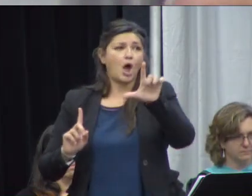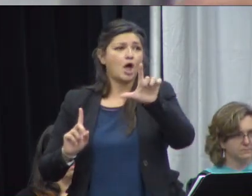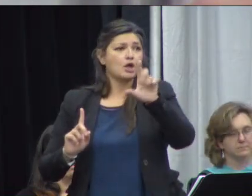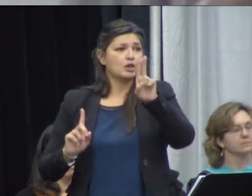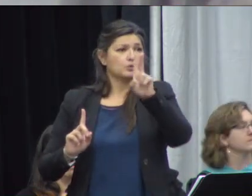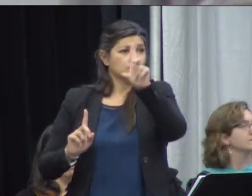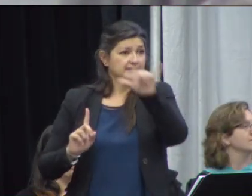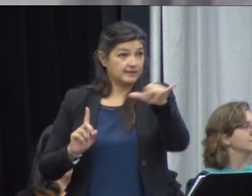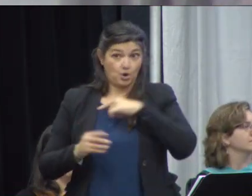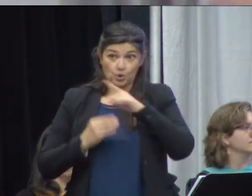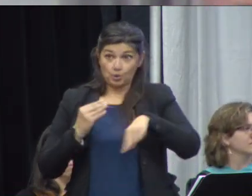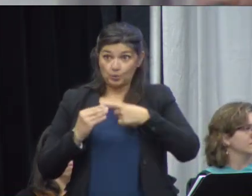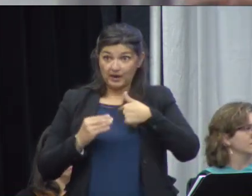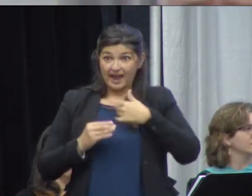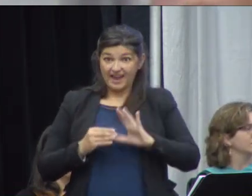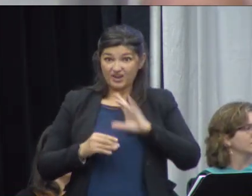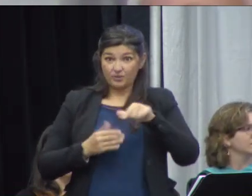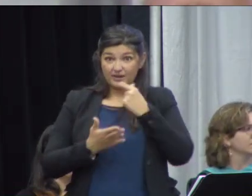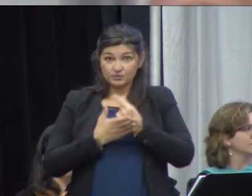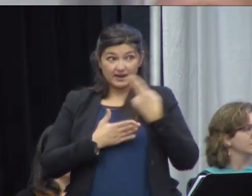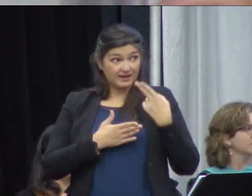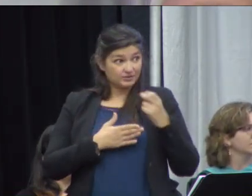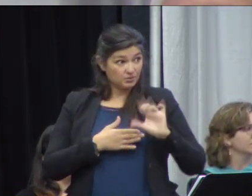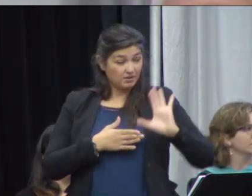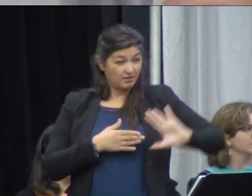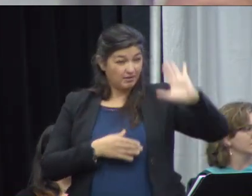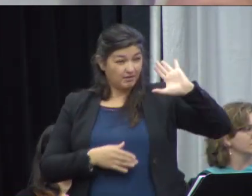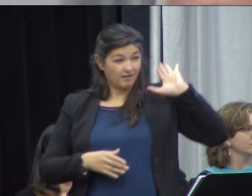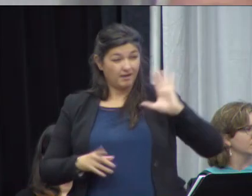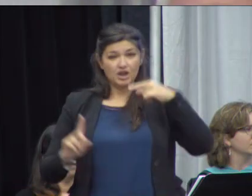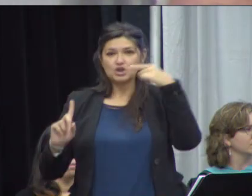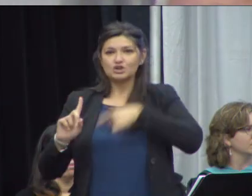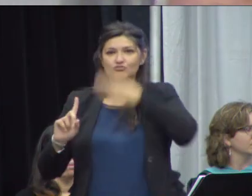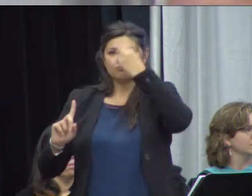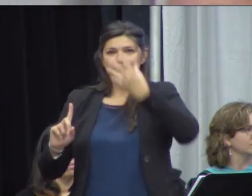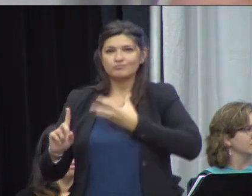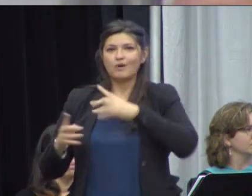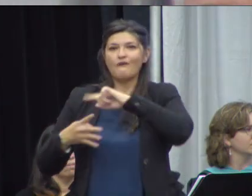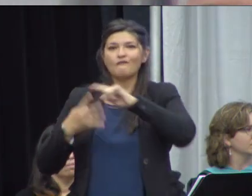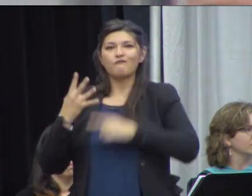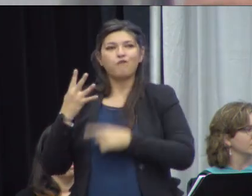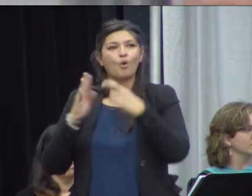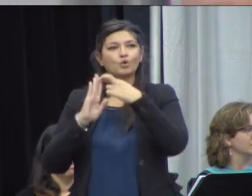with me her four rules of living. Rule number one, cherish your family